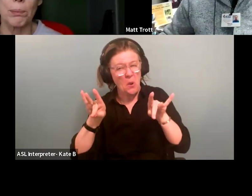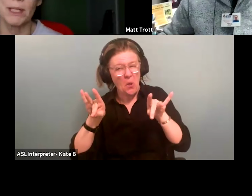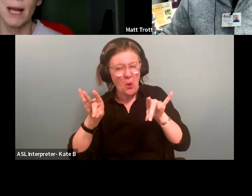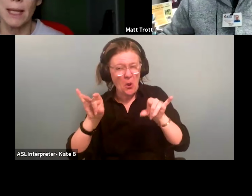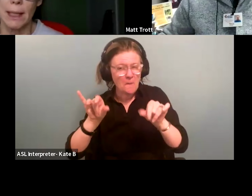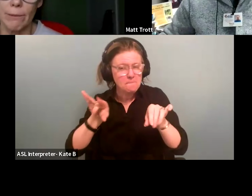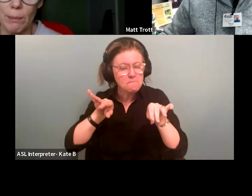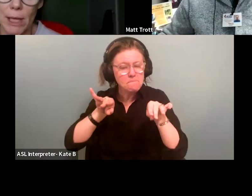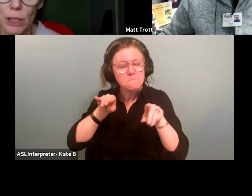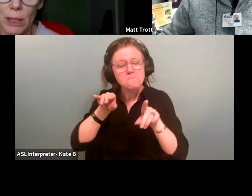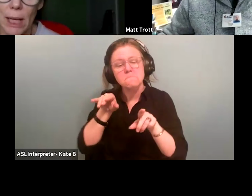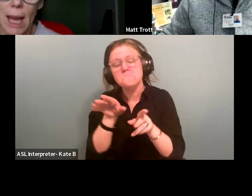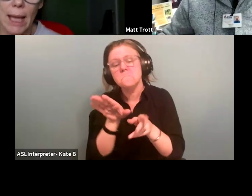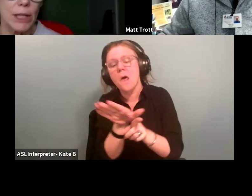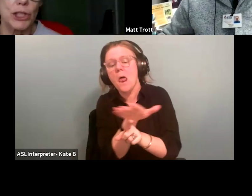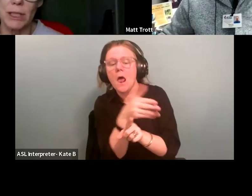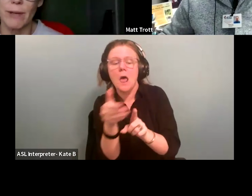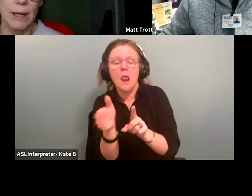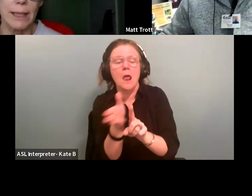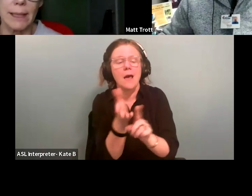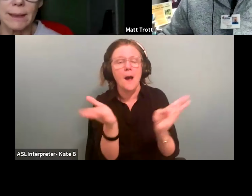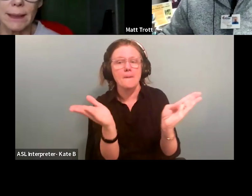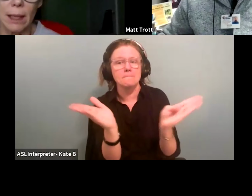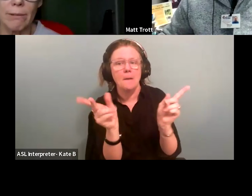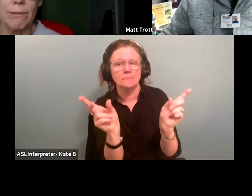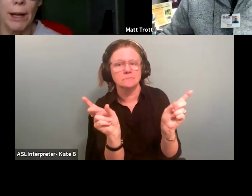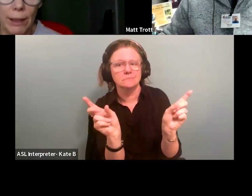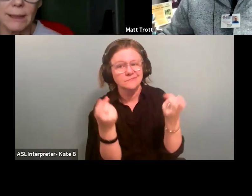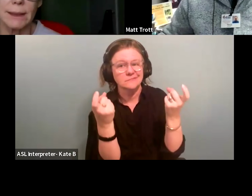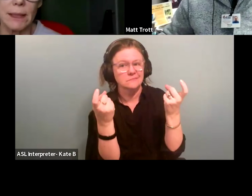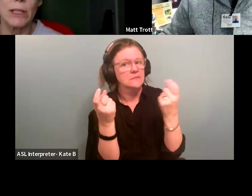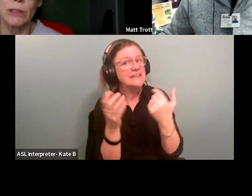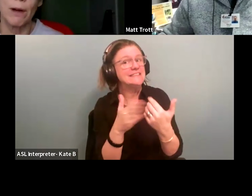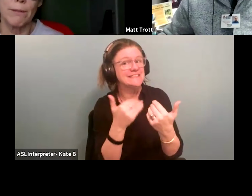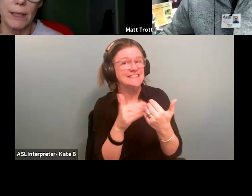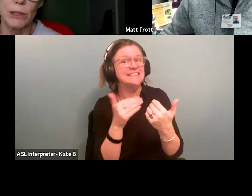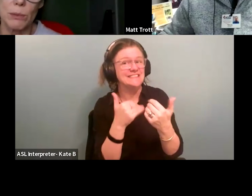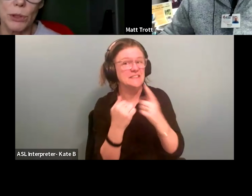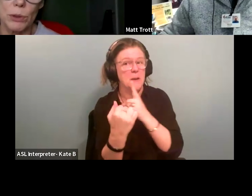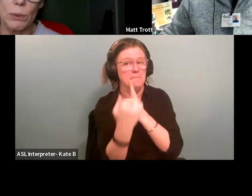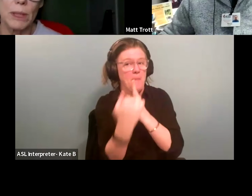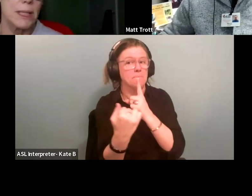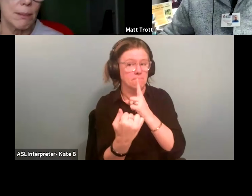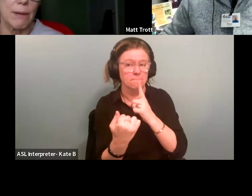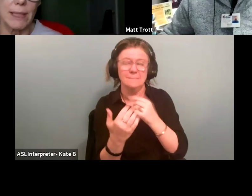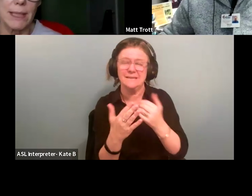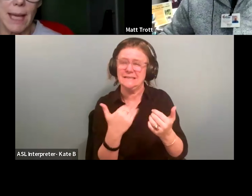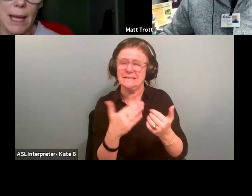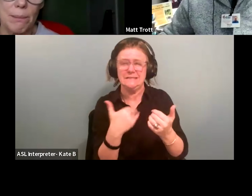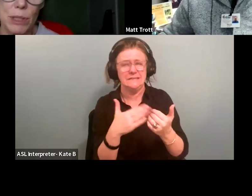are presenting information. And it's just very easy, very easy to fall victim to some of these scams.